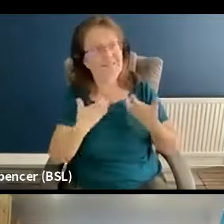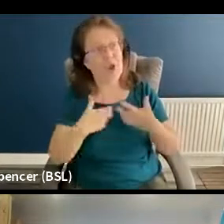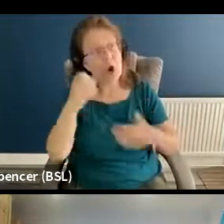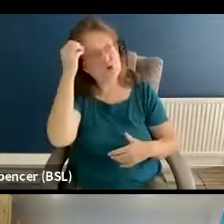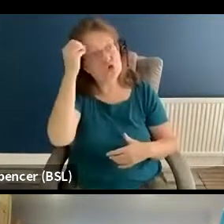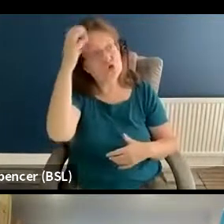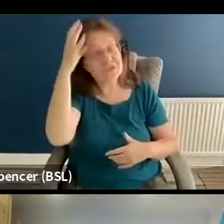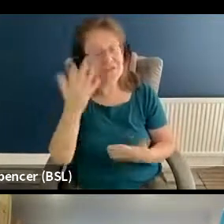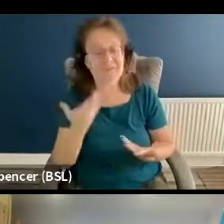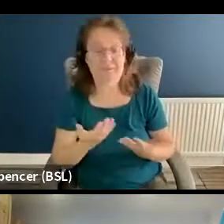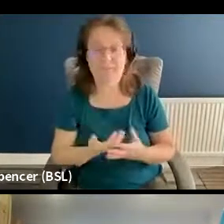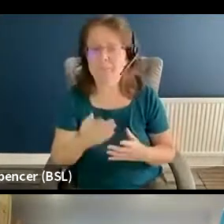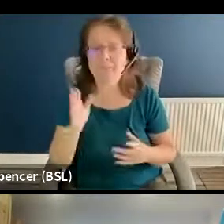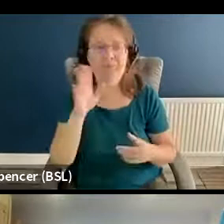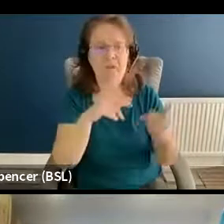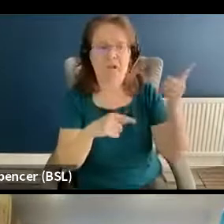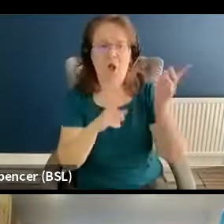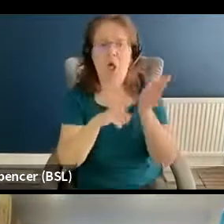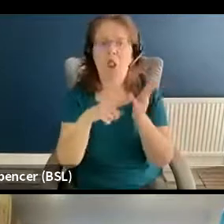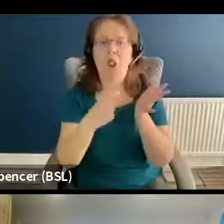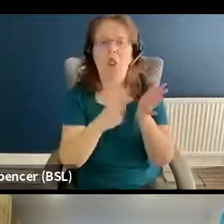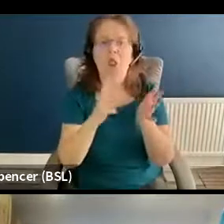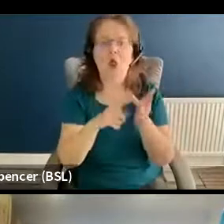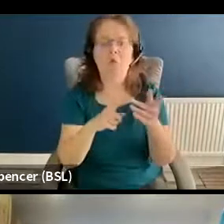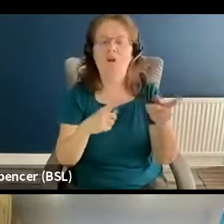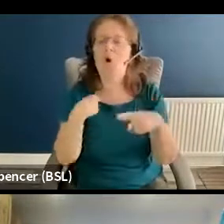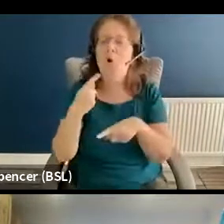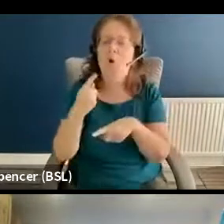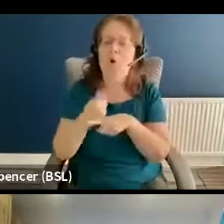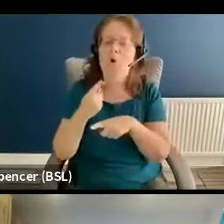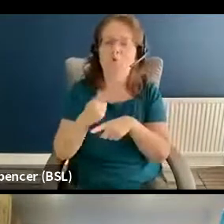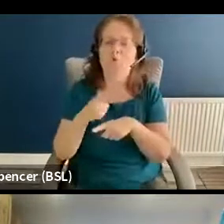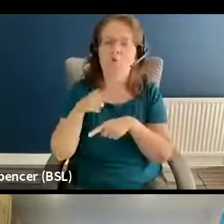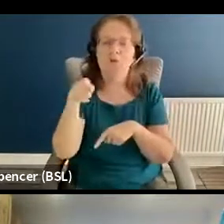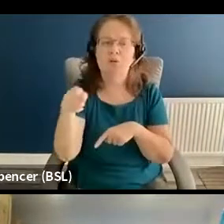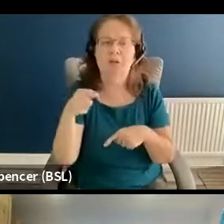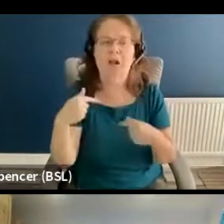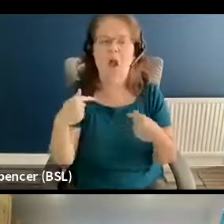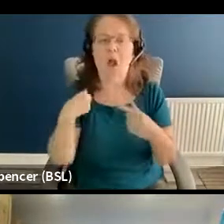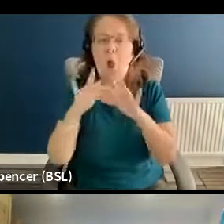And can I, when we talk about Weber consultant, with the lack of consultants in our team,